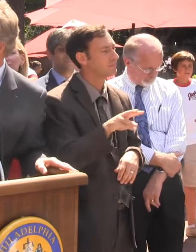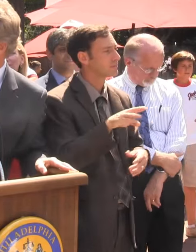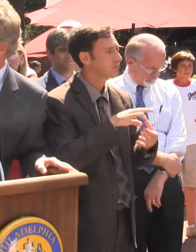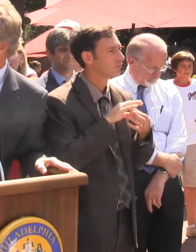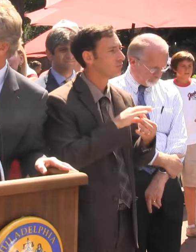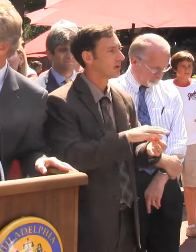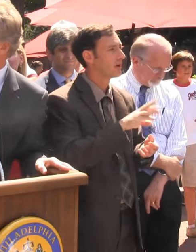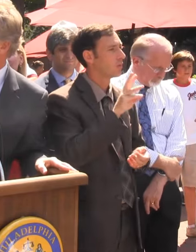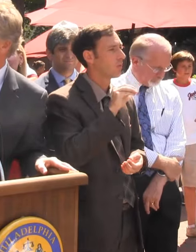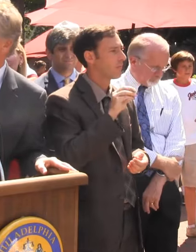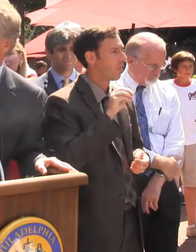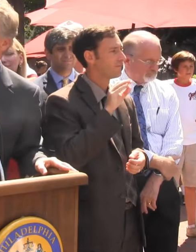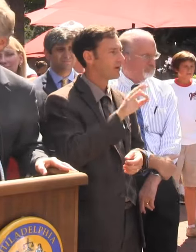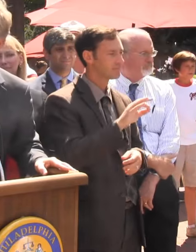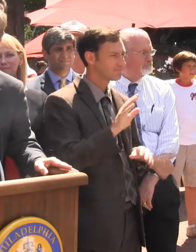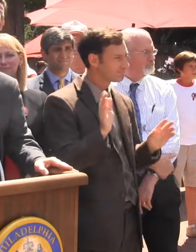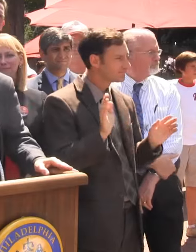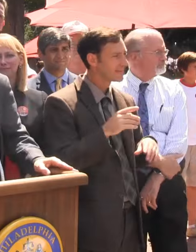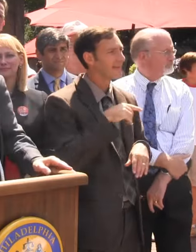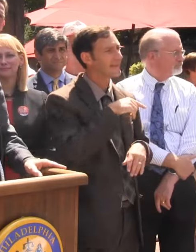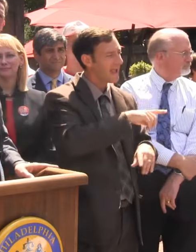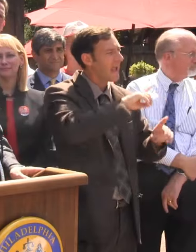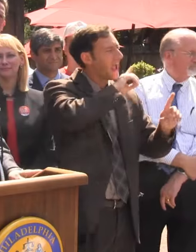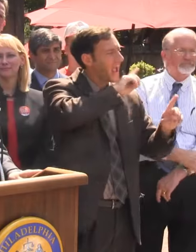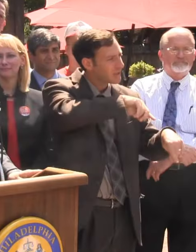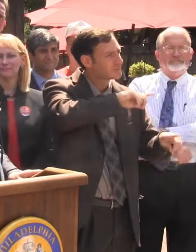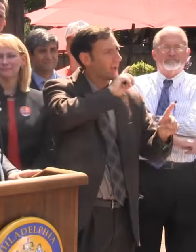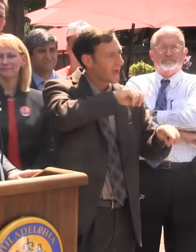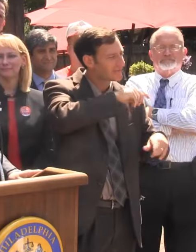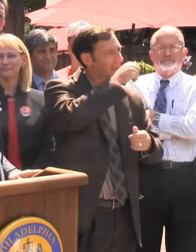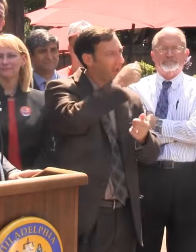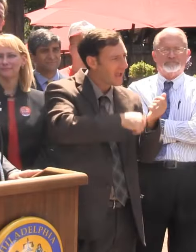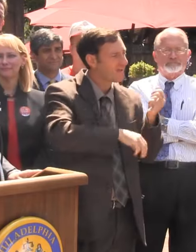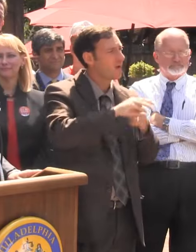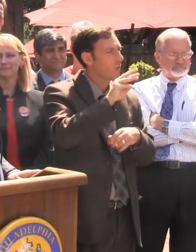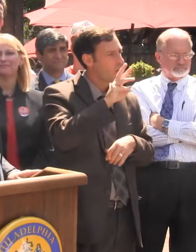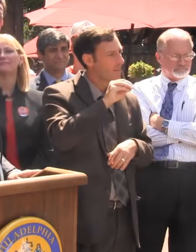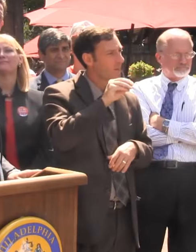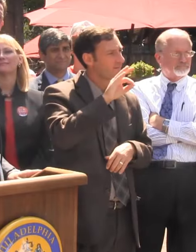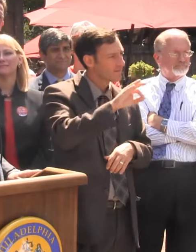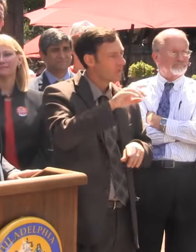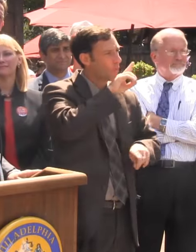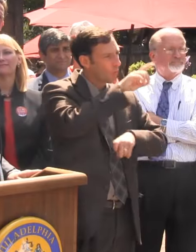World Meeting of Families, he answered every world meeting of family question and back